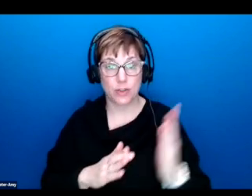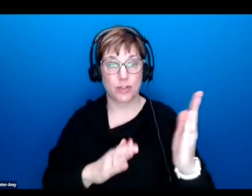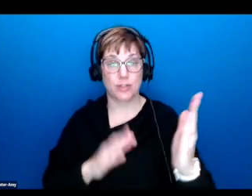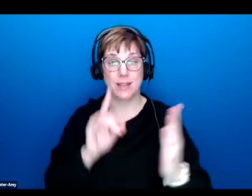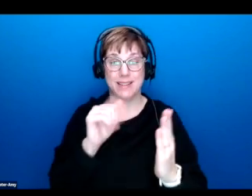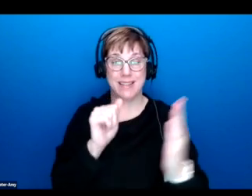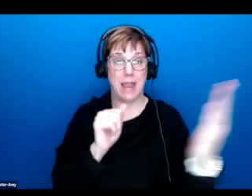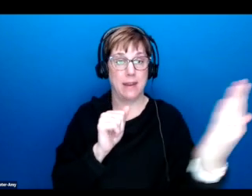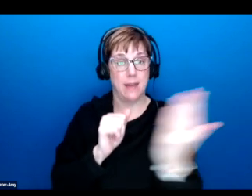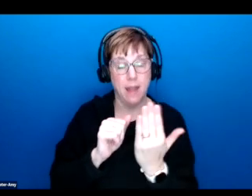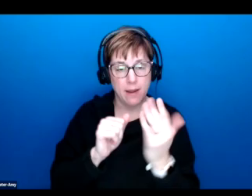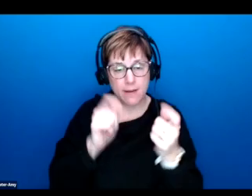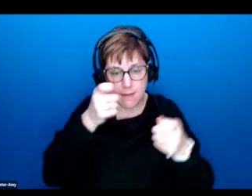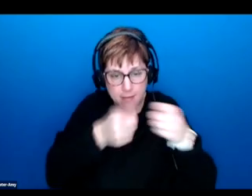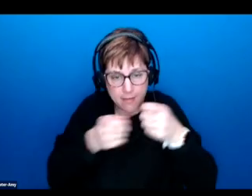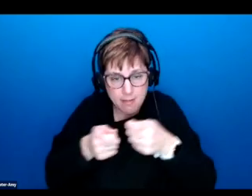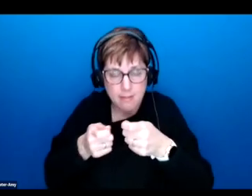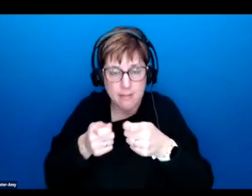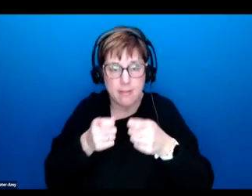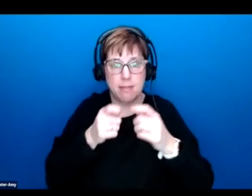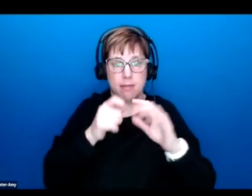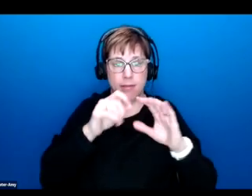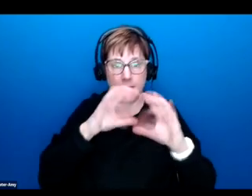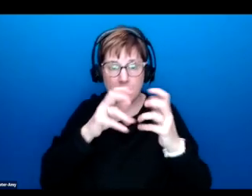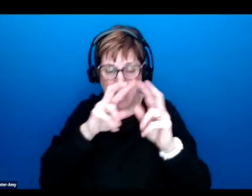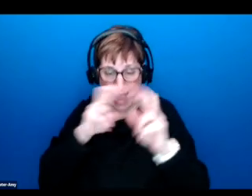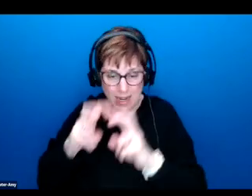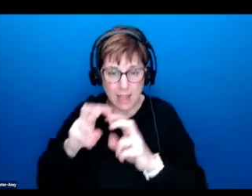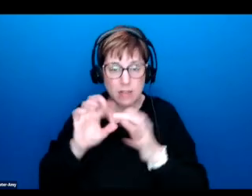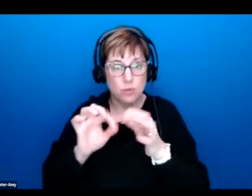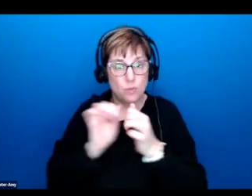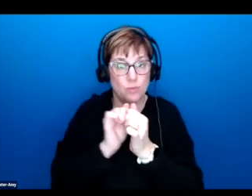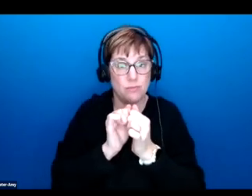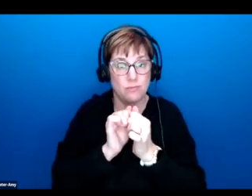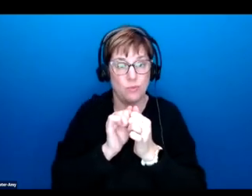by a specific demographic characteristic. Next slide, please.